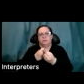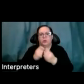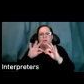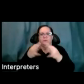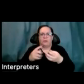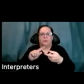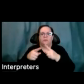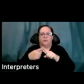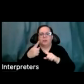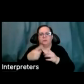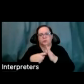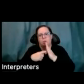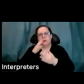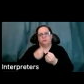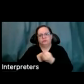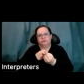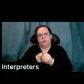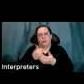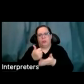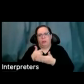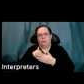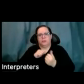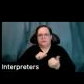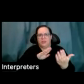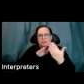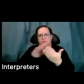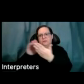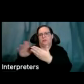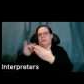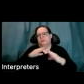societal barriers. Sadly, these are not isolated examples, true